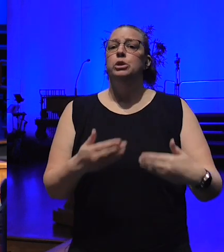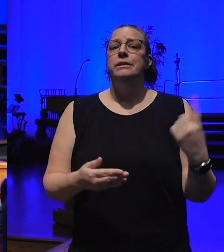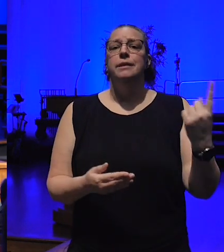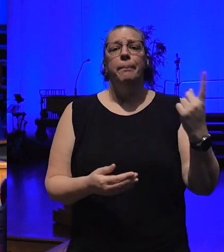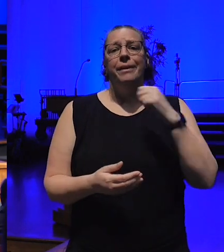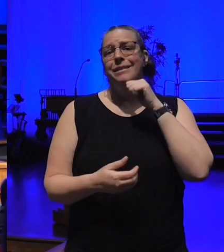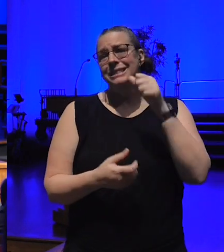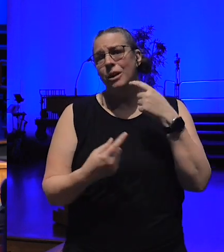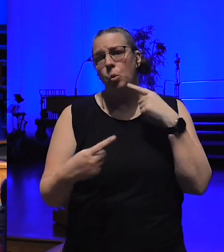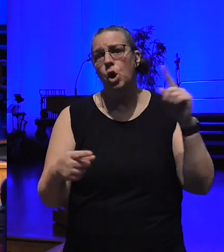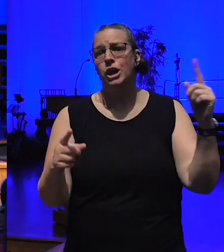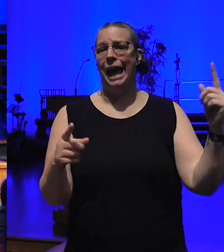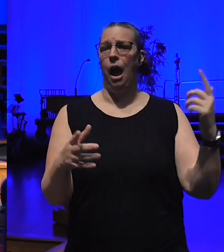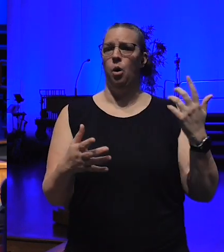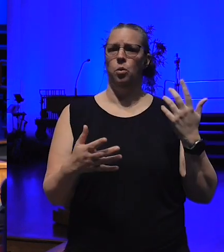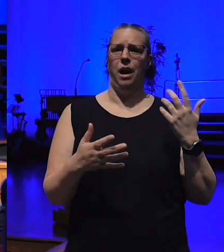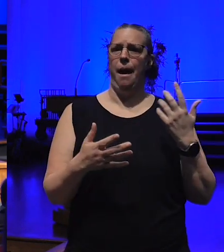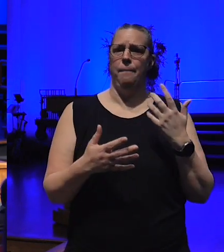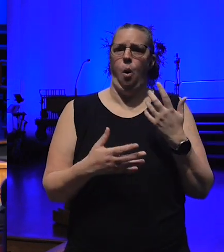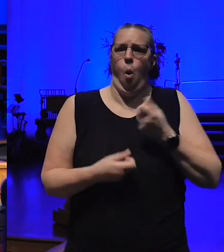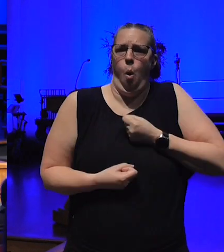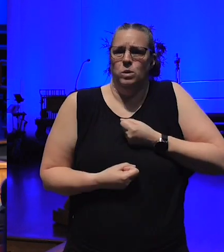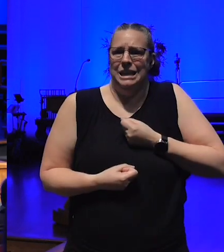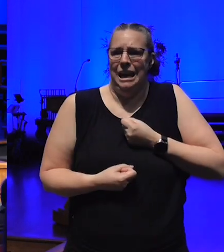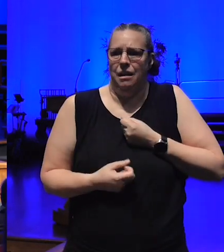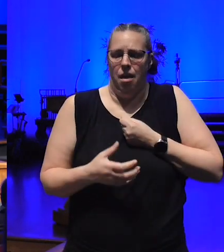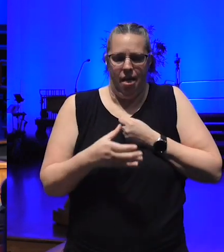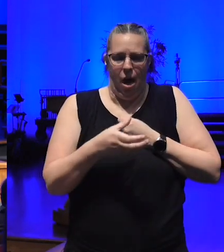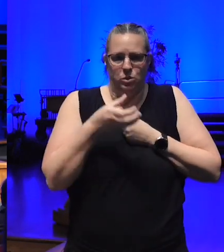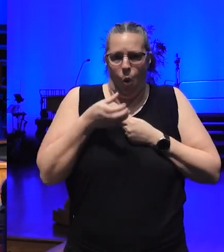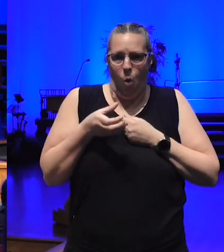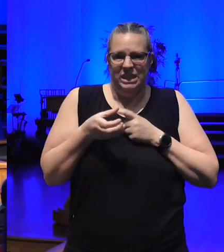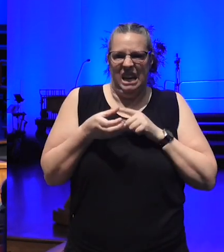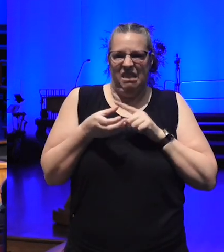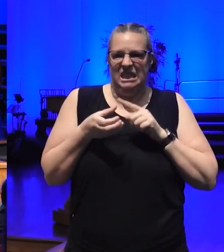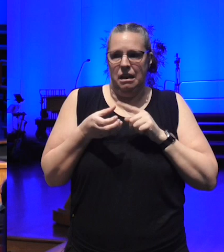out and I'm carrying this I hold this I'm holding this small glass and and I've got to do something